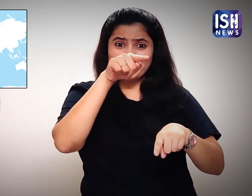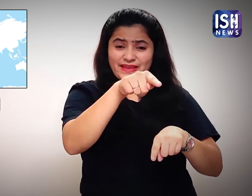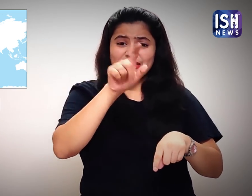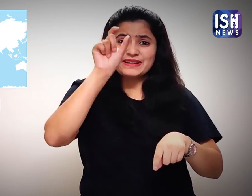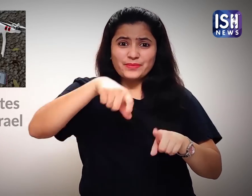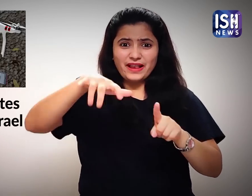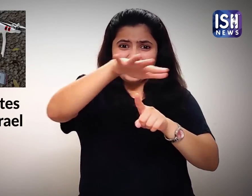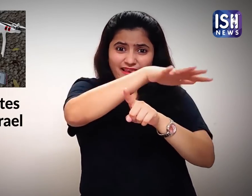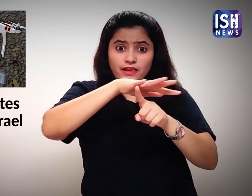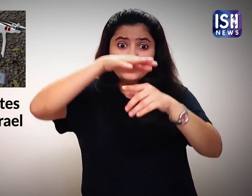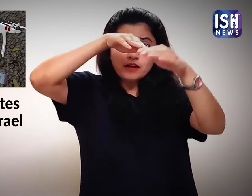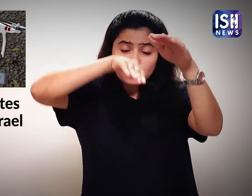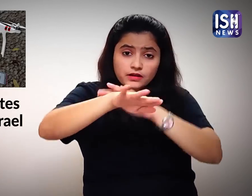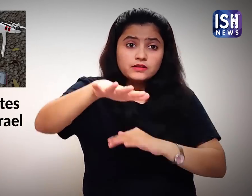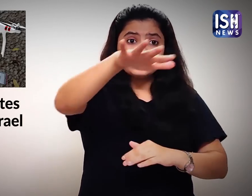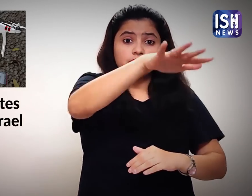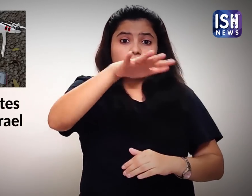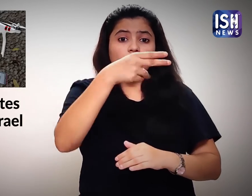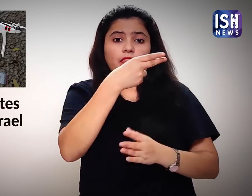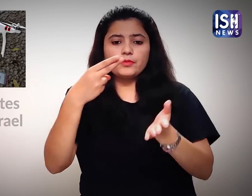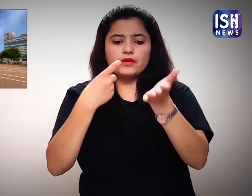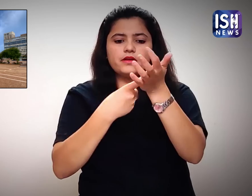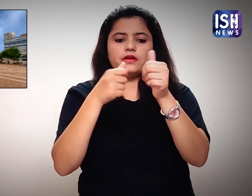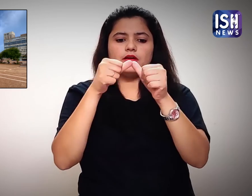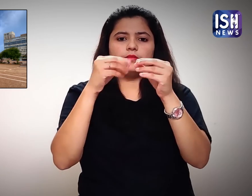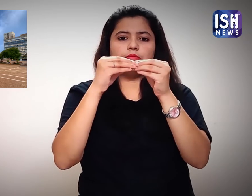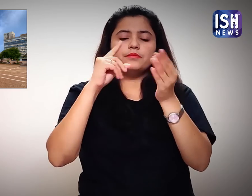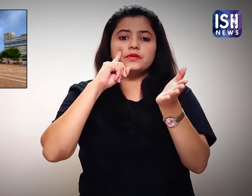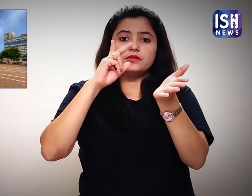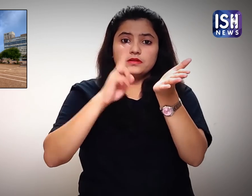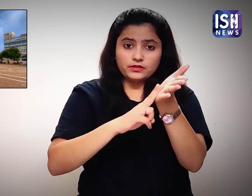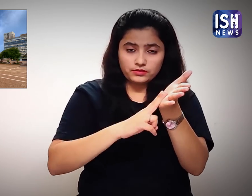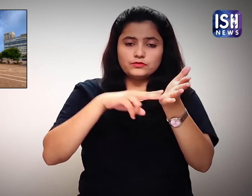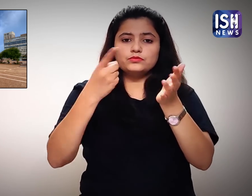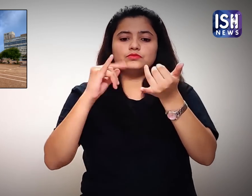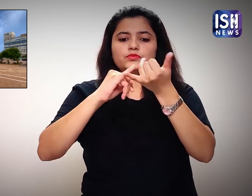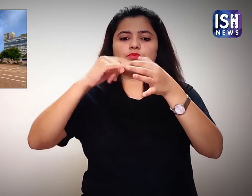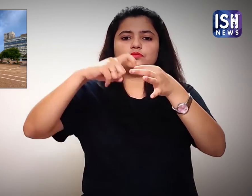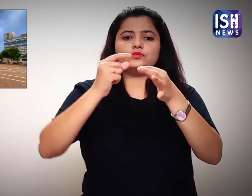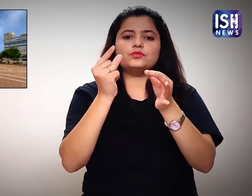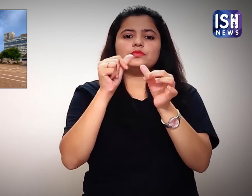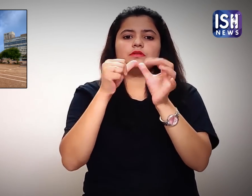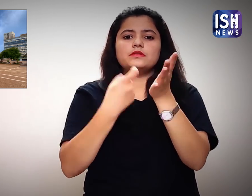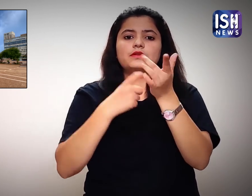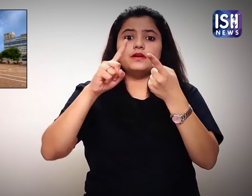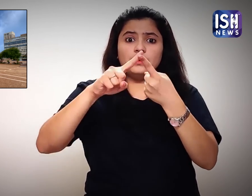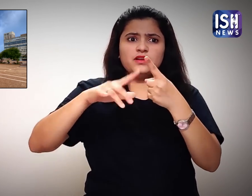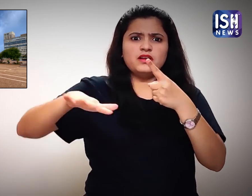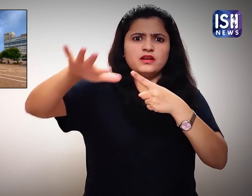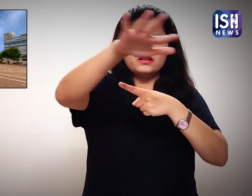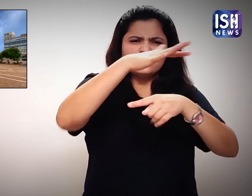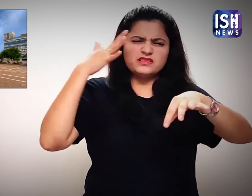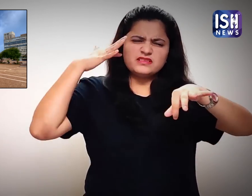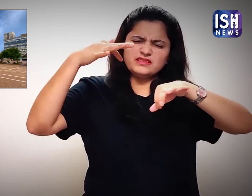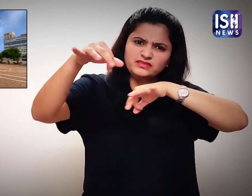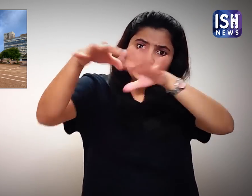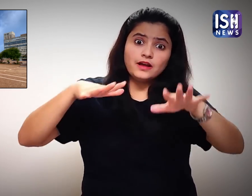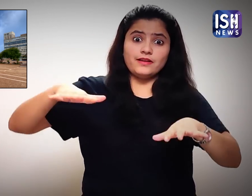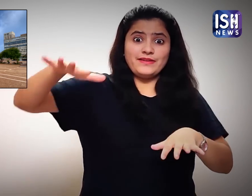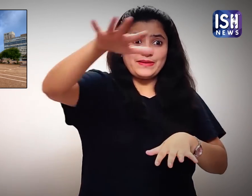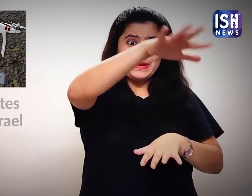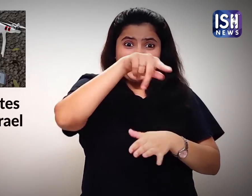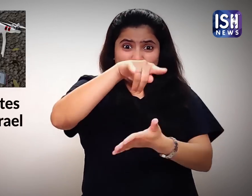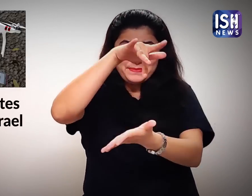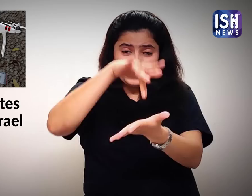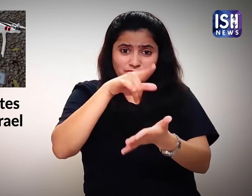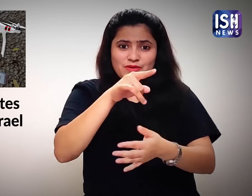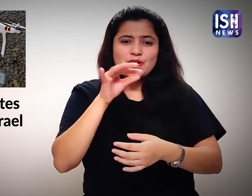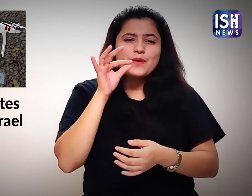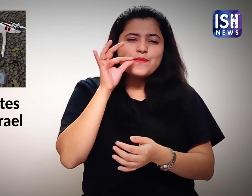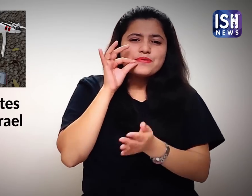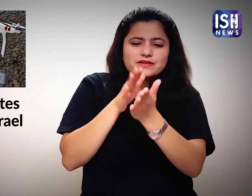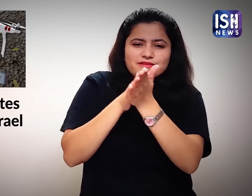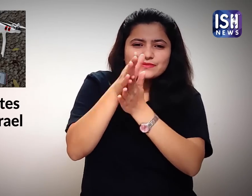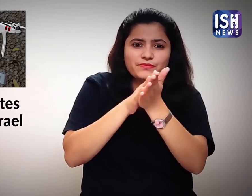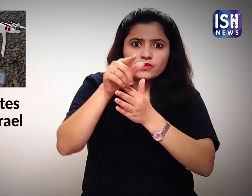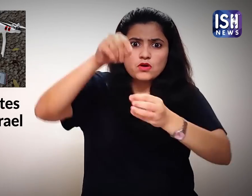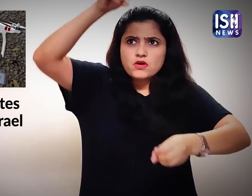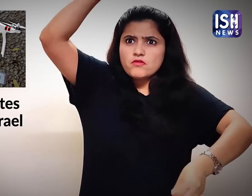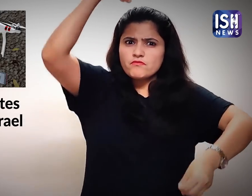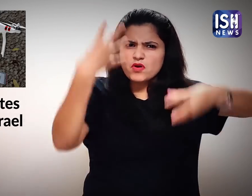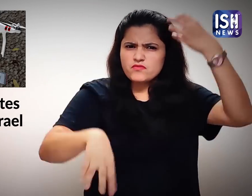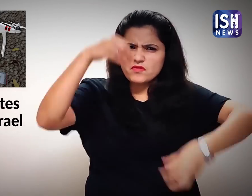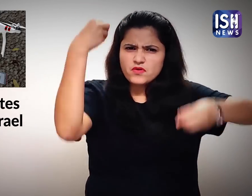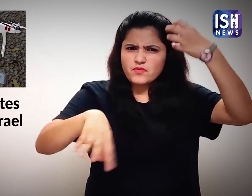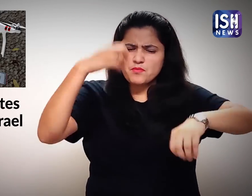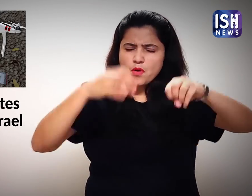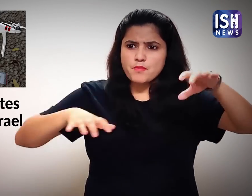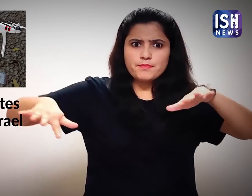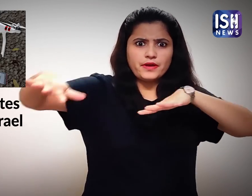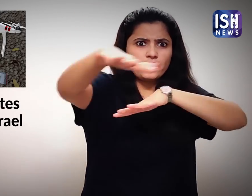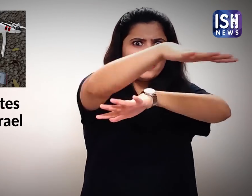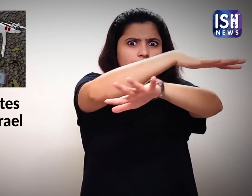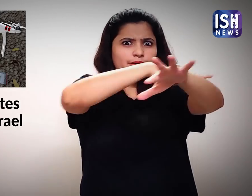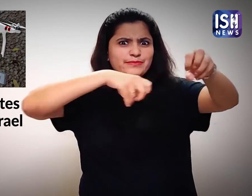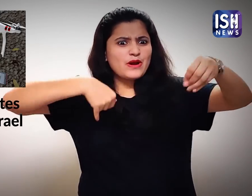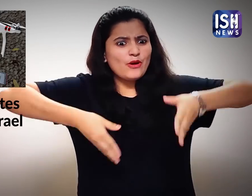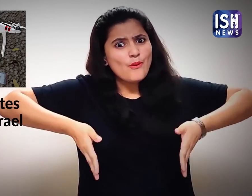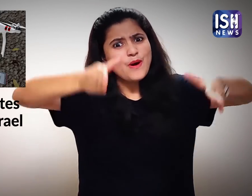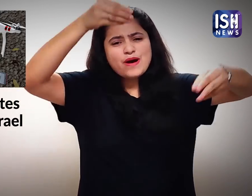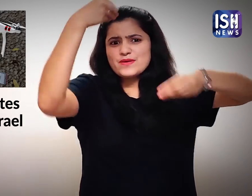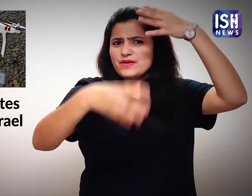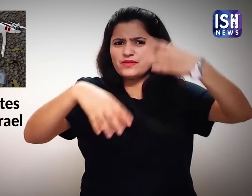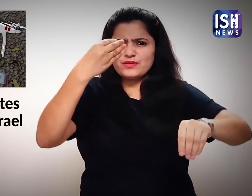Small packets containing marijuana were dropped over the city's iconic Rabin Square.